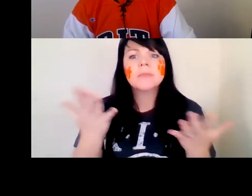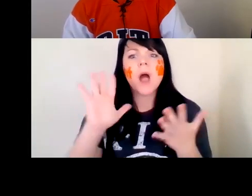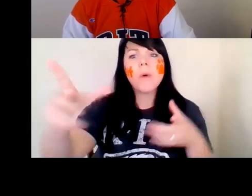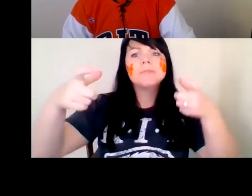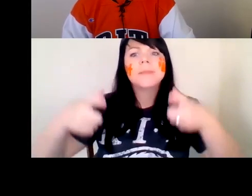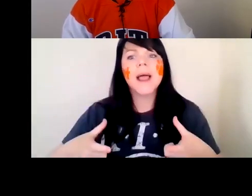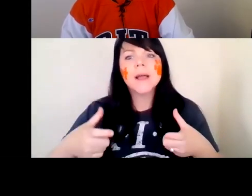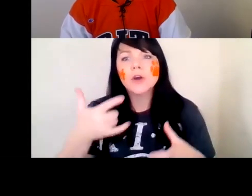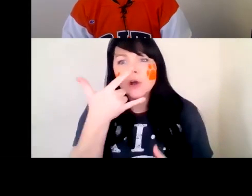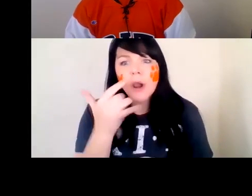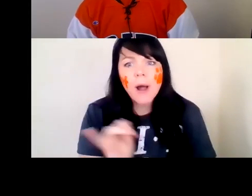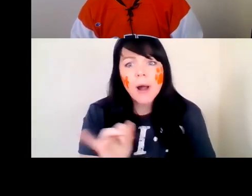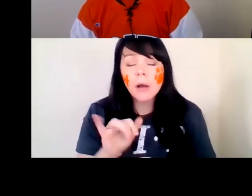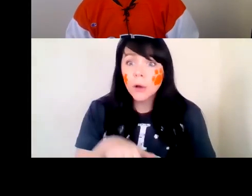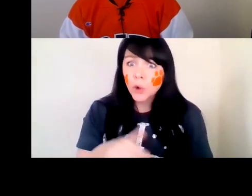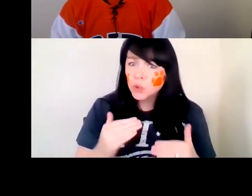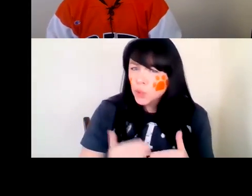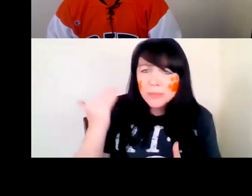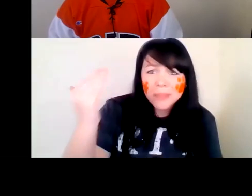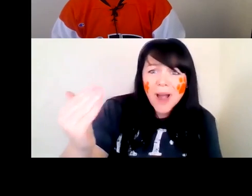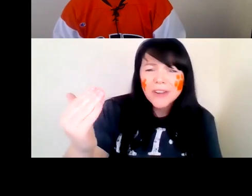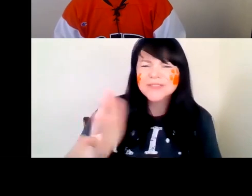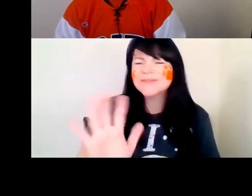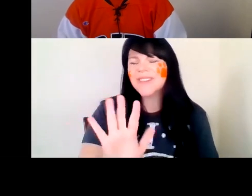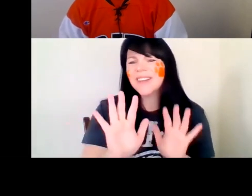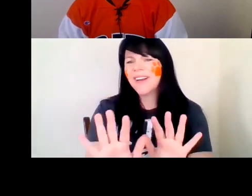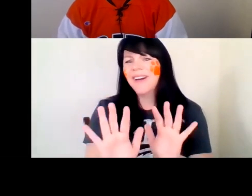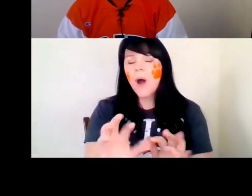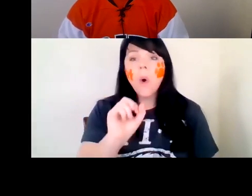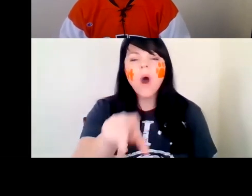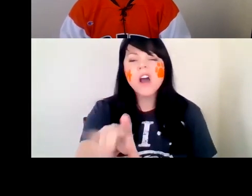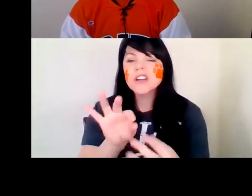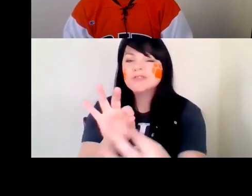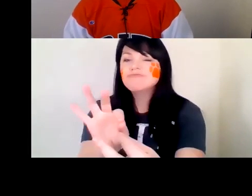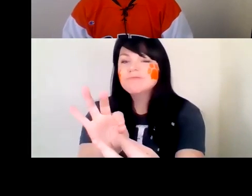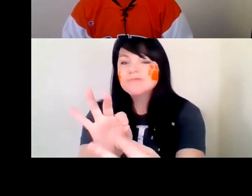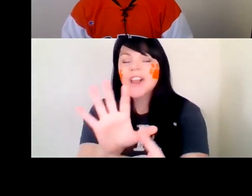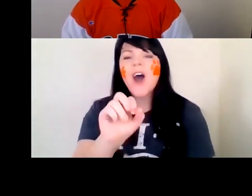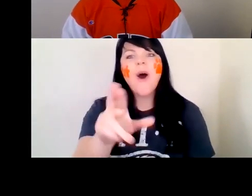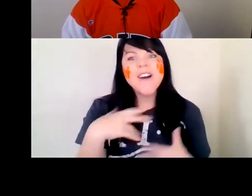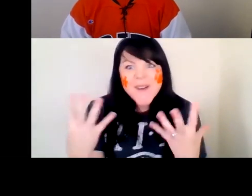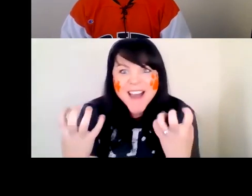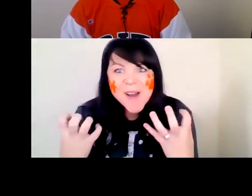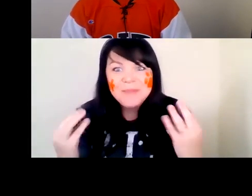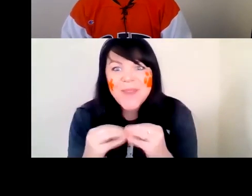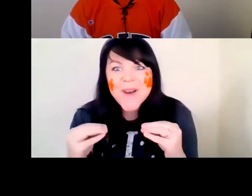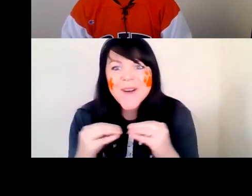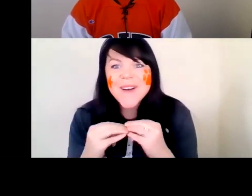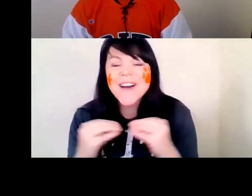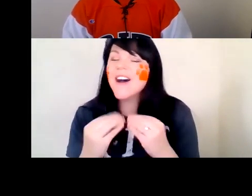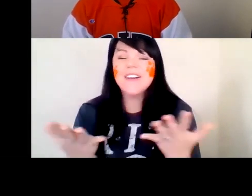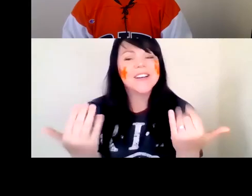What it looks like for you, was it too much, was it just right, or do you want more from the competition?